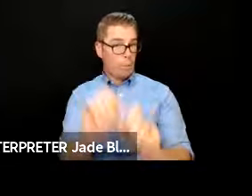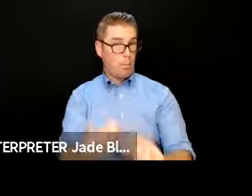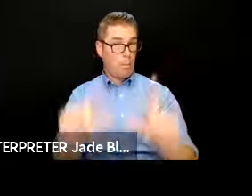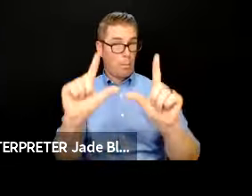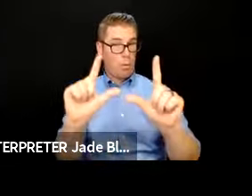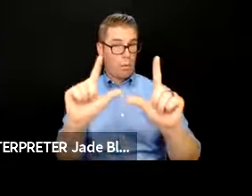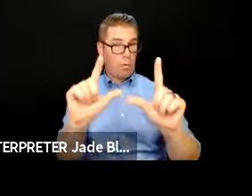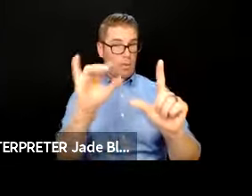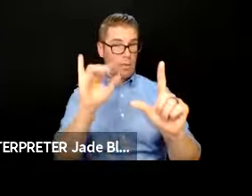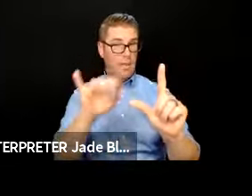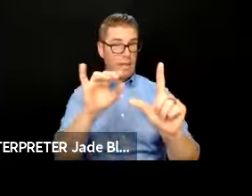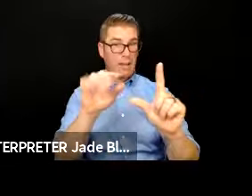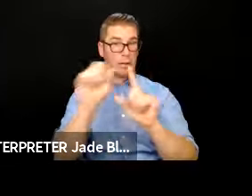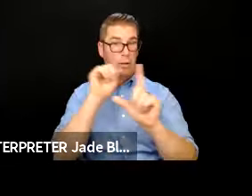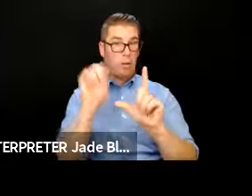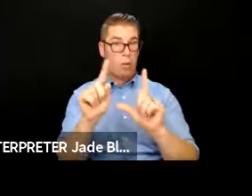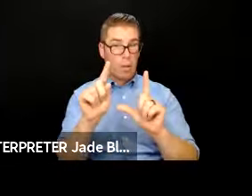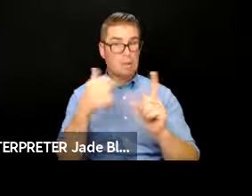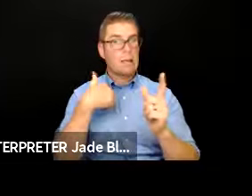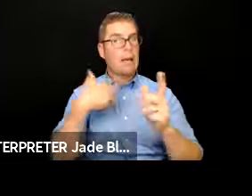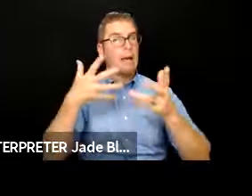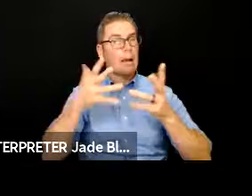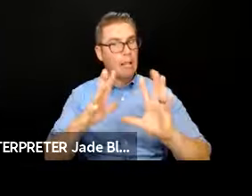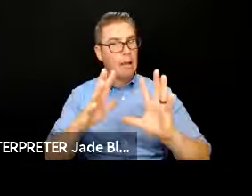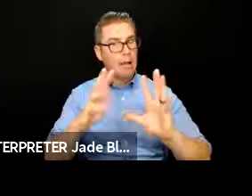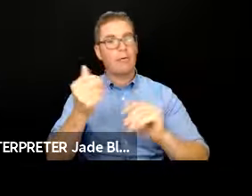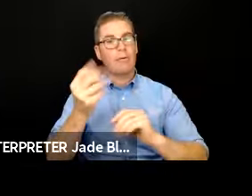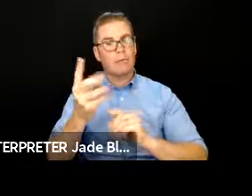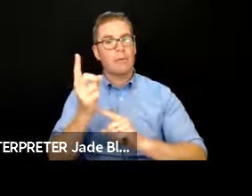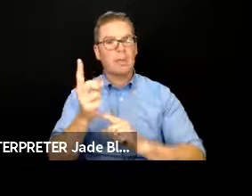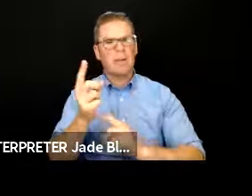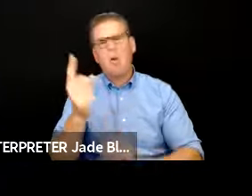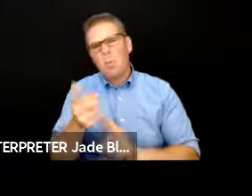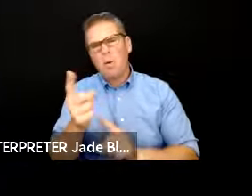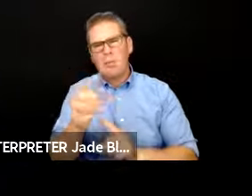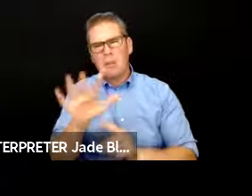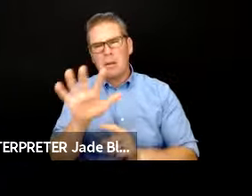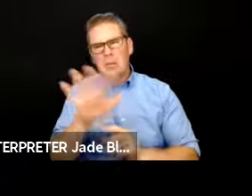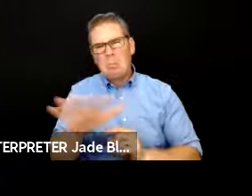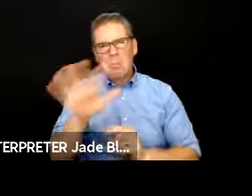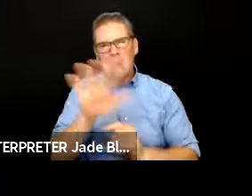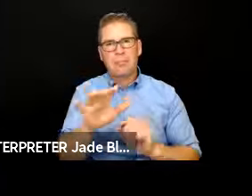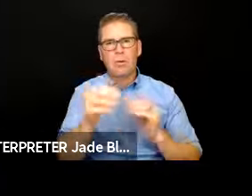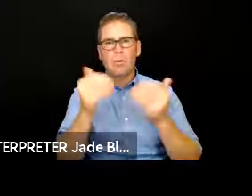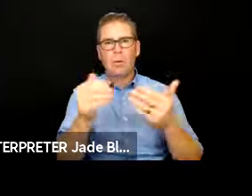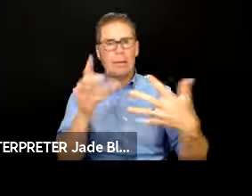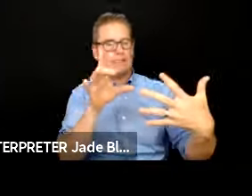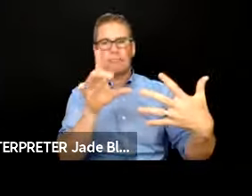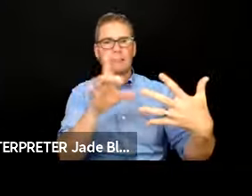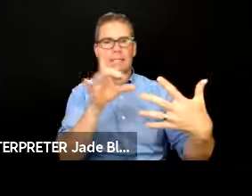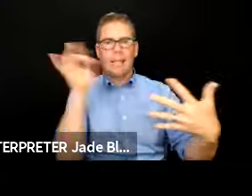So let's give this a try. I'm going to launch a poll question that's going to appear on your screen.